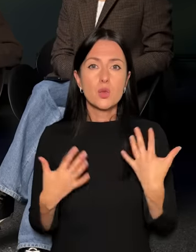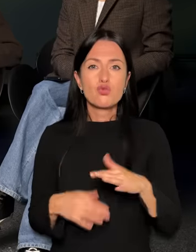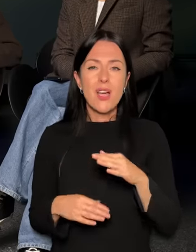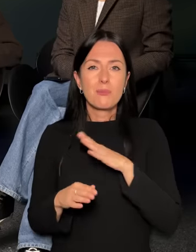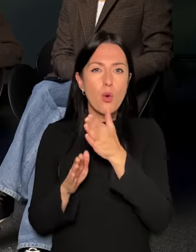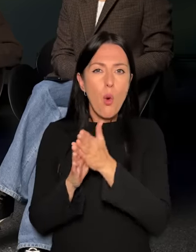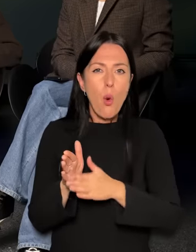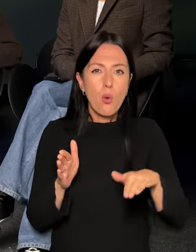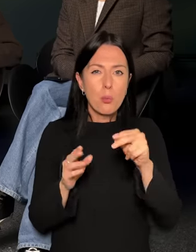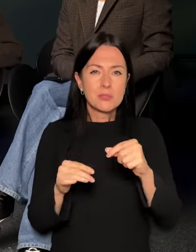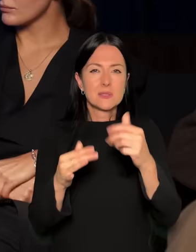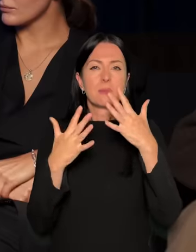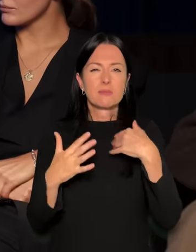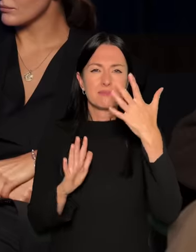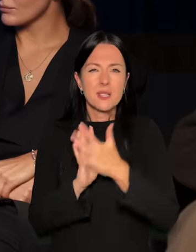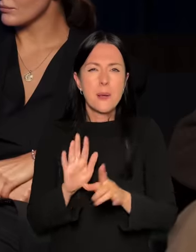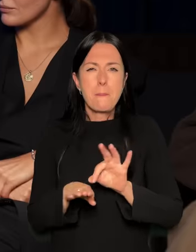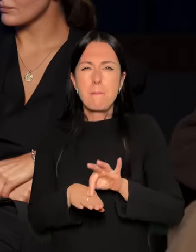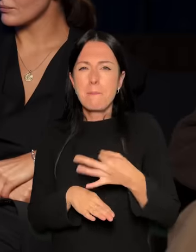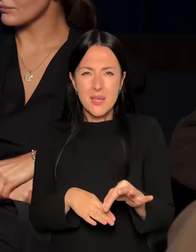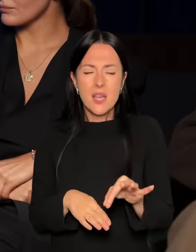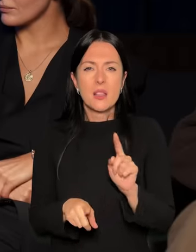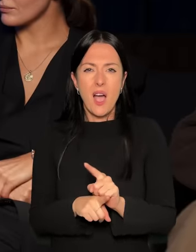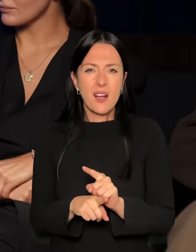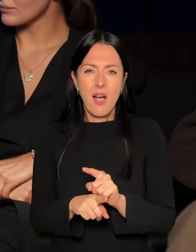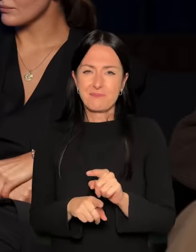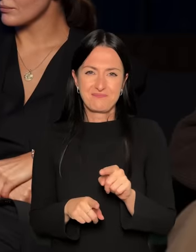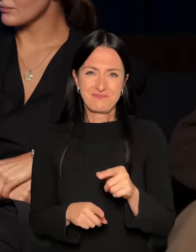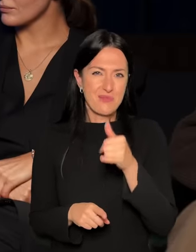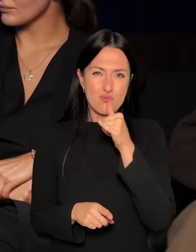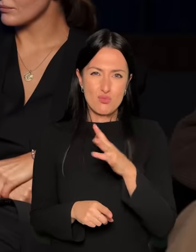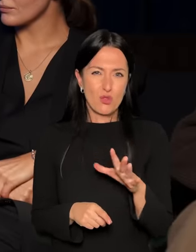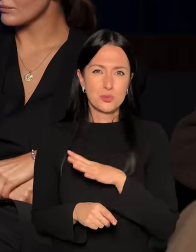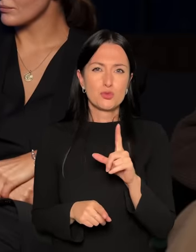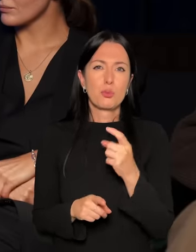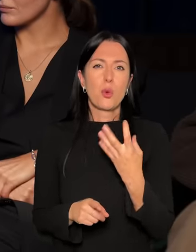And it became clear that such pain couldn't be caused solely by the injury.